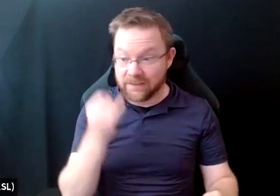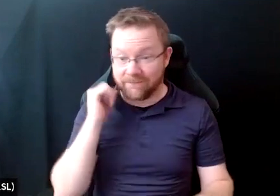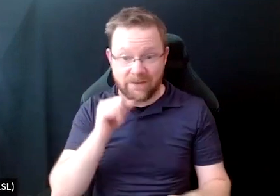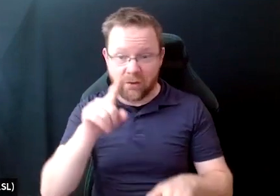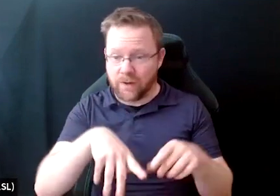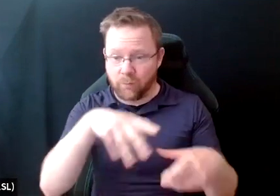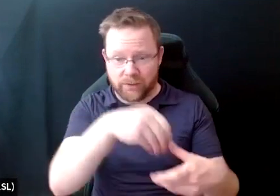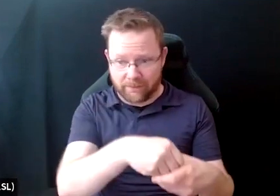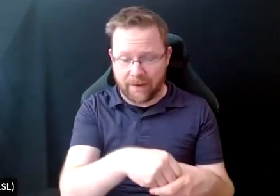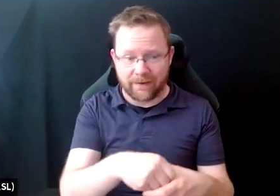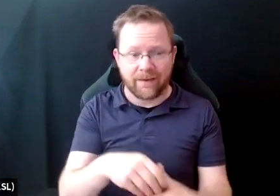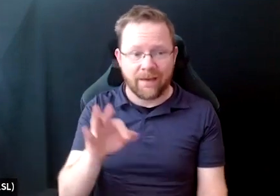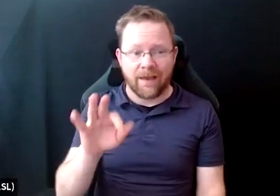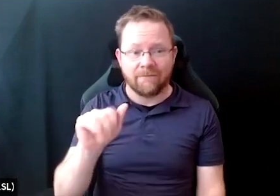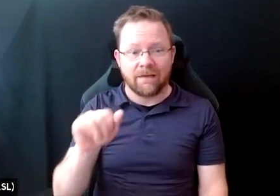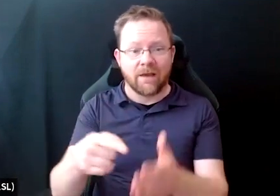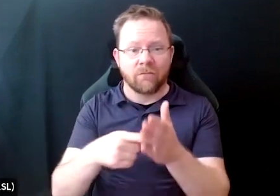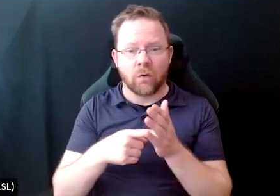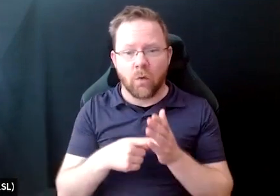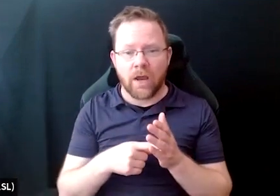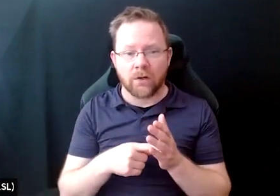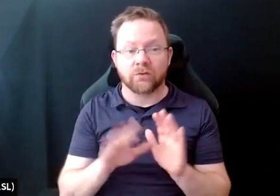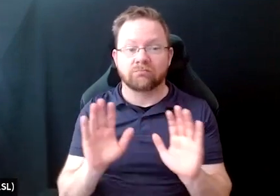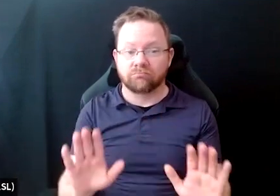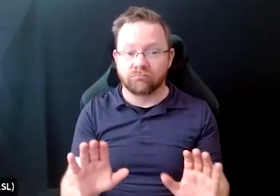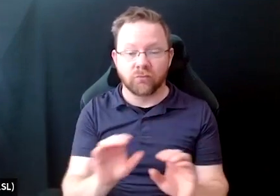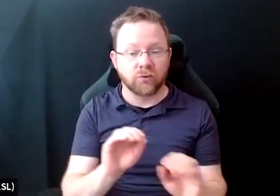FAA regulations for ADHD require no ADHD symptoms